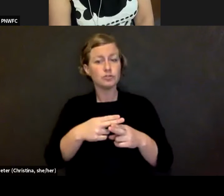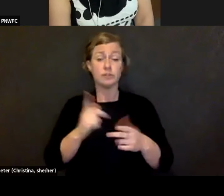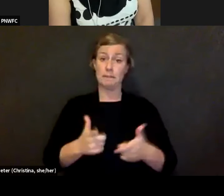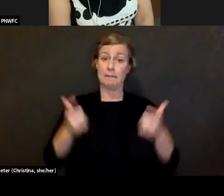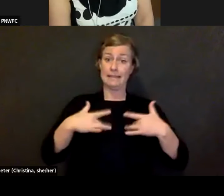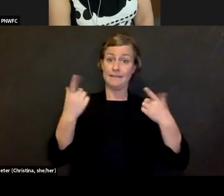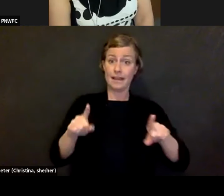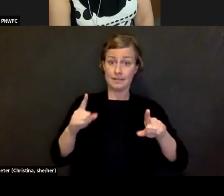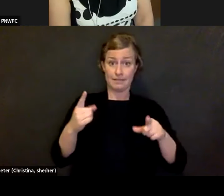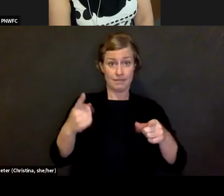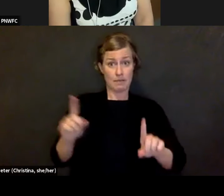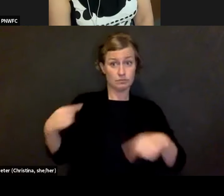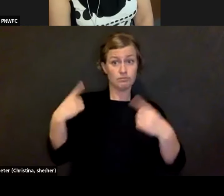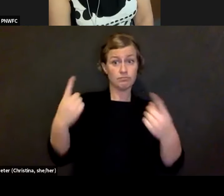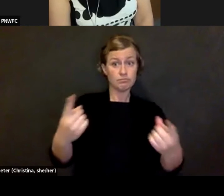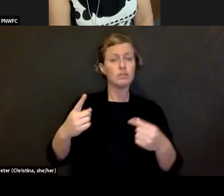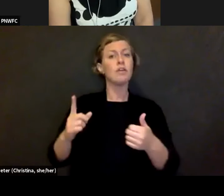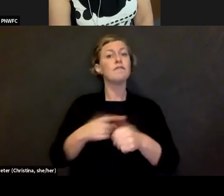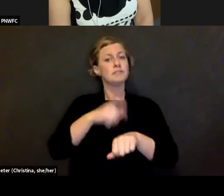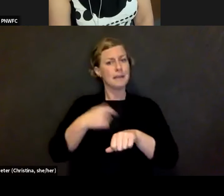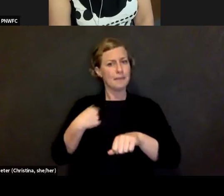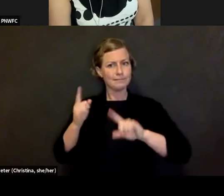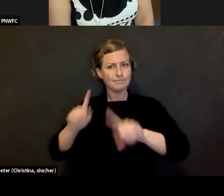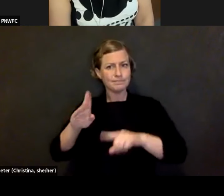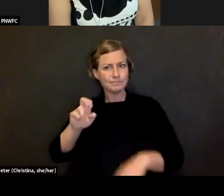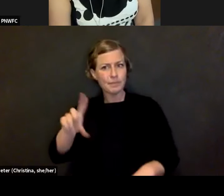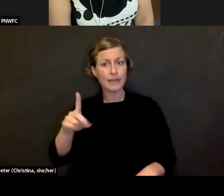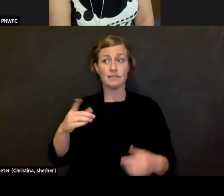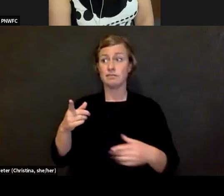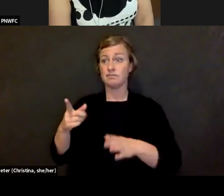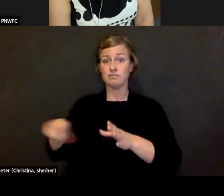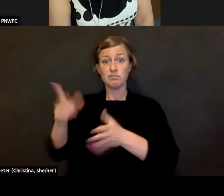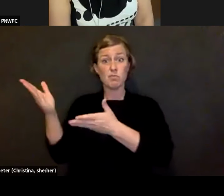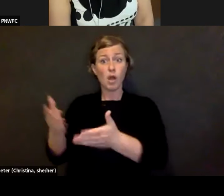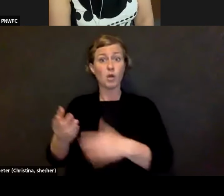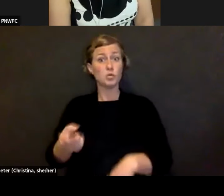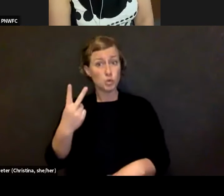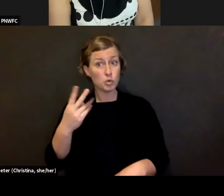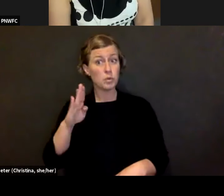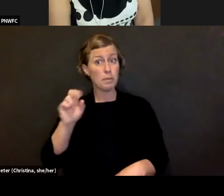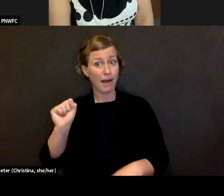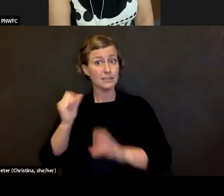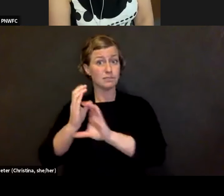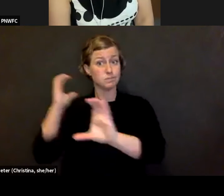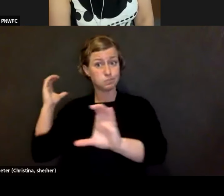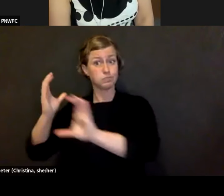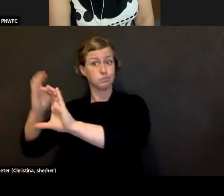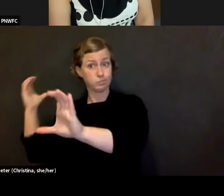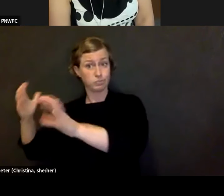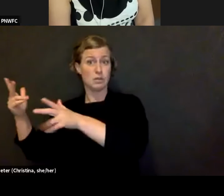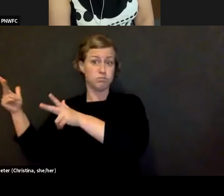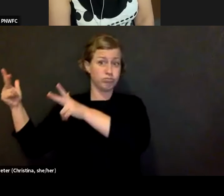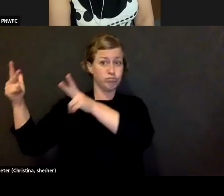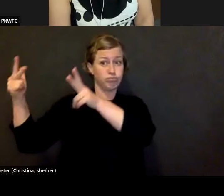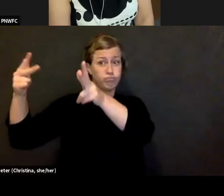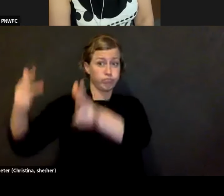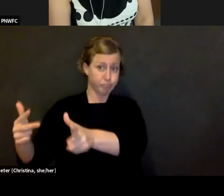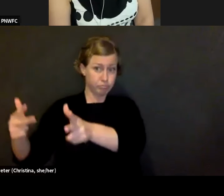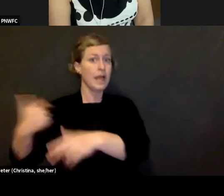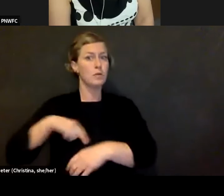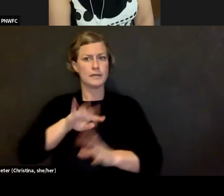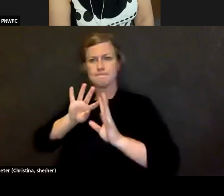been doing